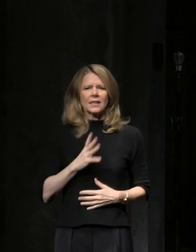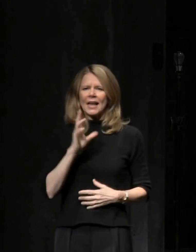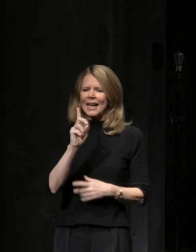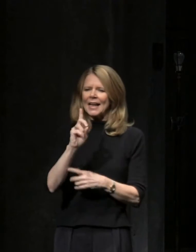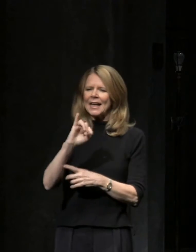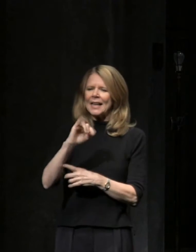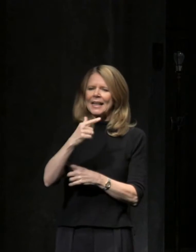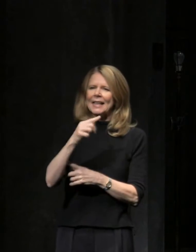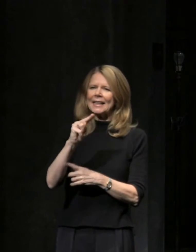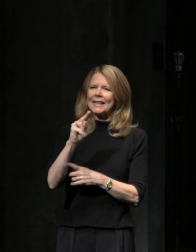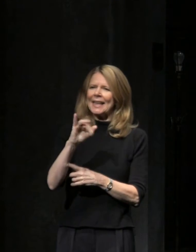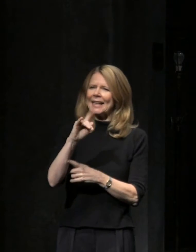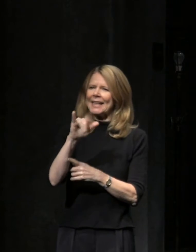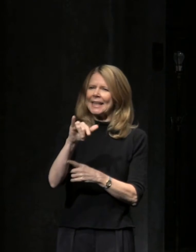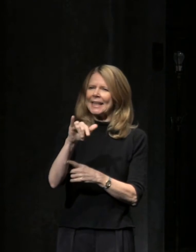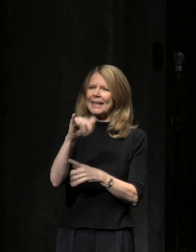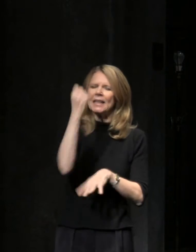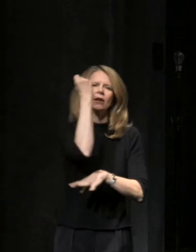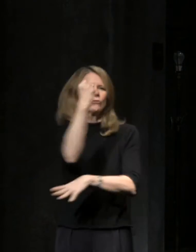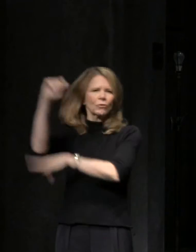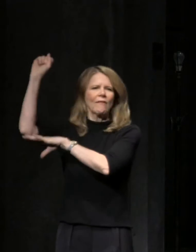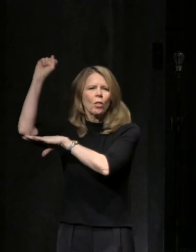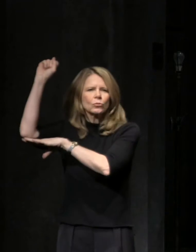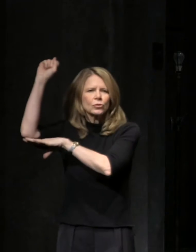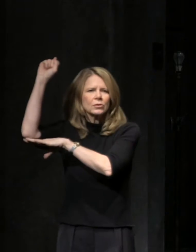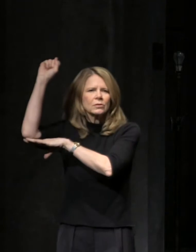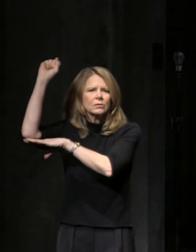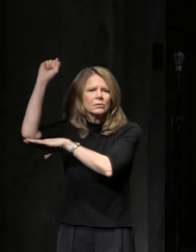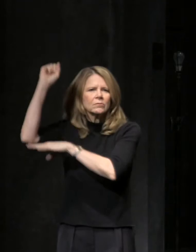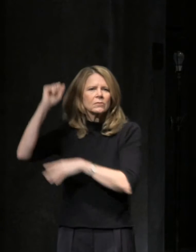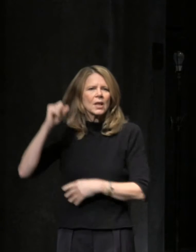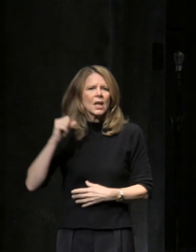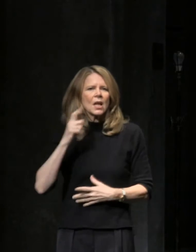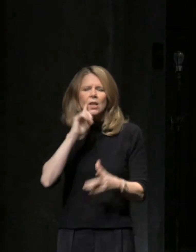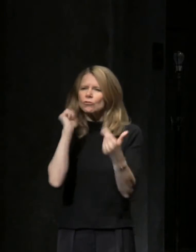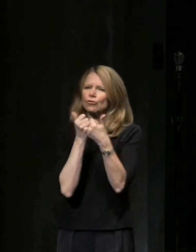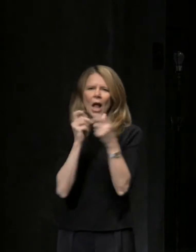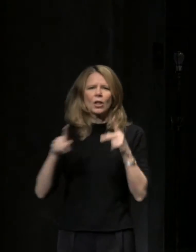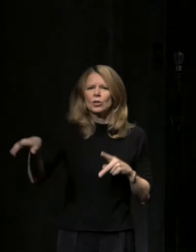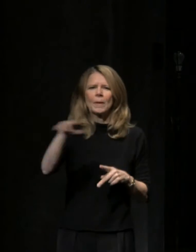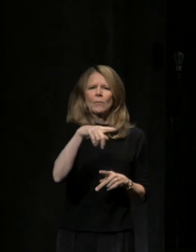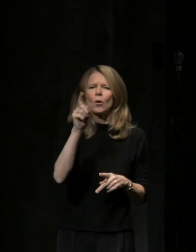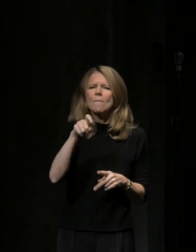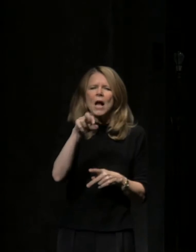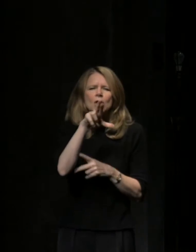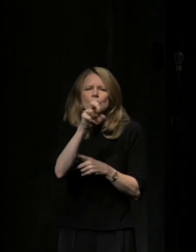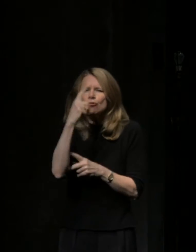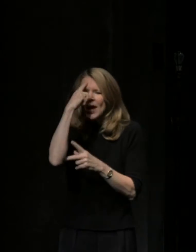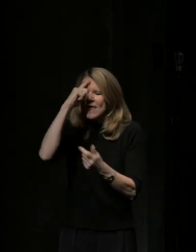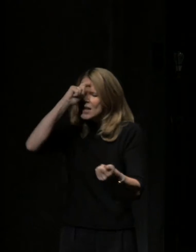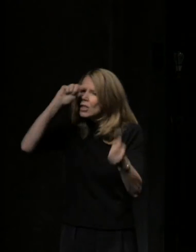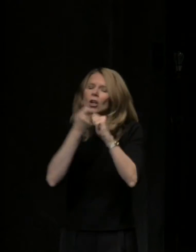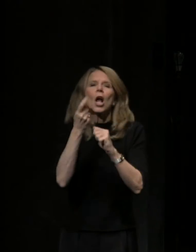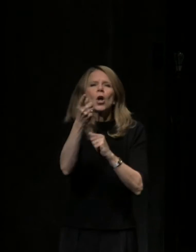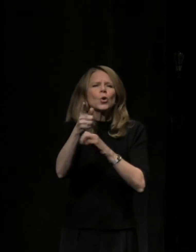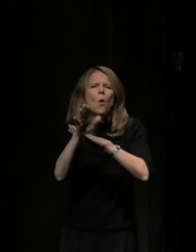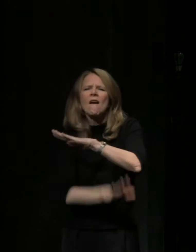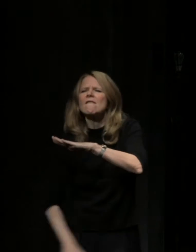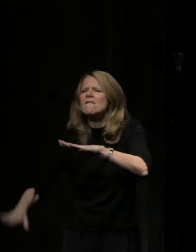to challenge people to rethink their most fundamental assumptions about who matters